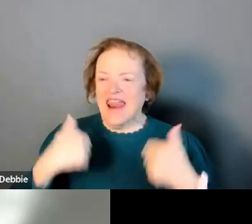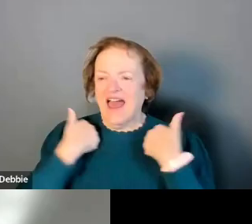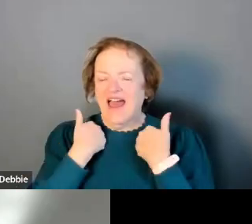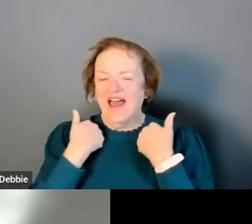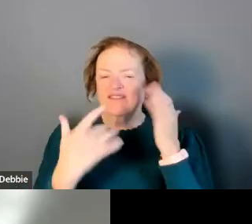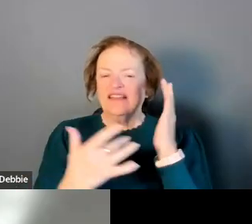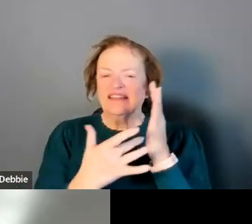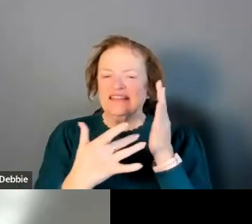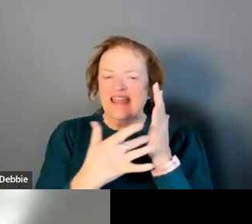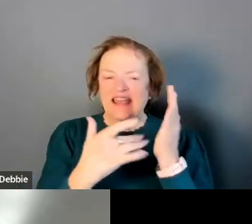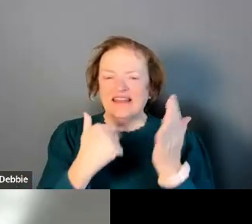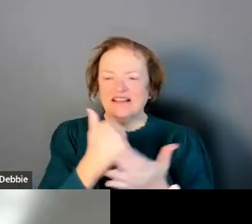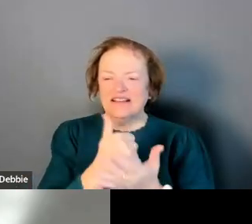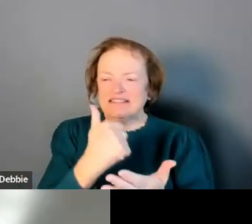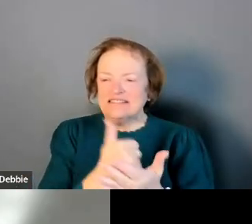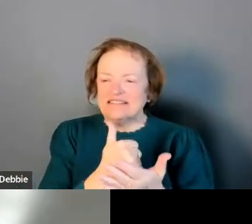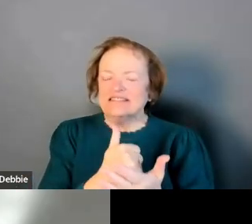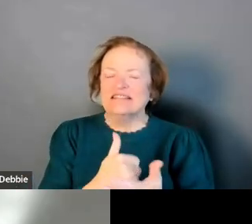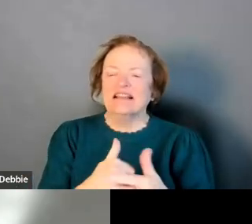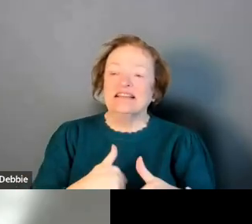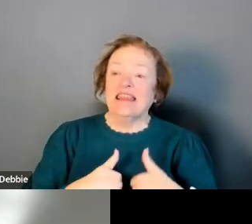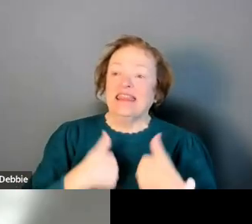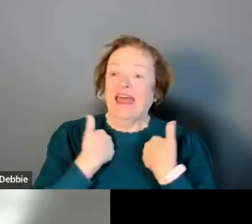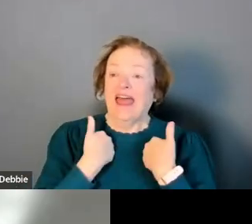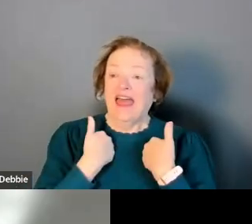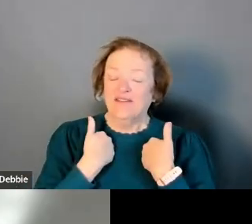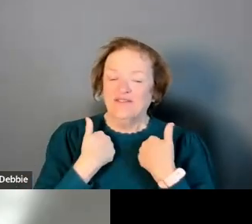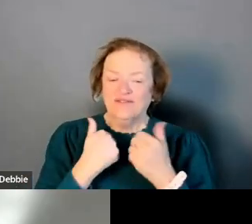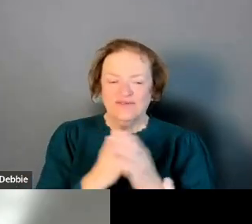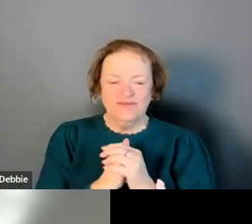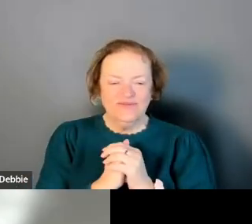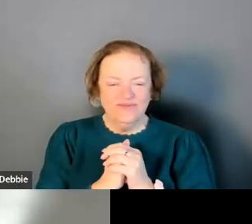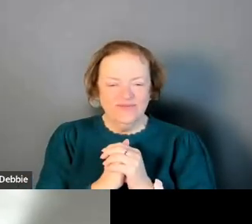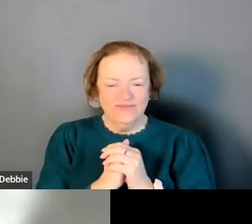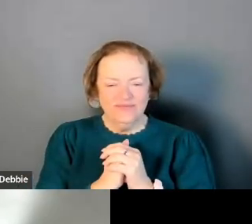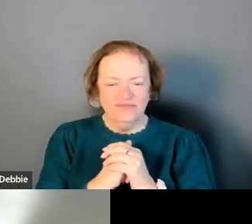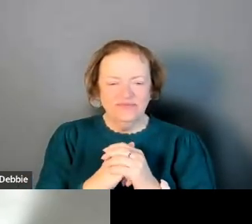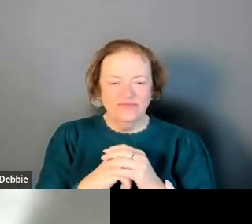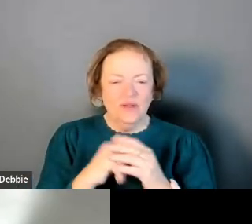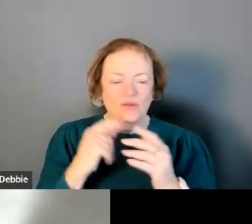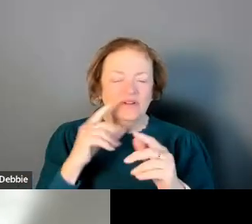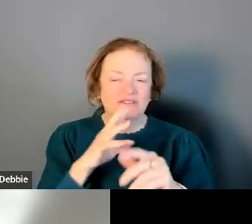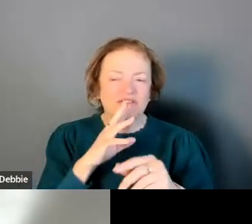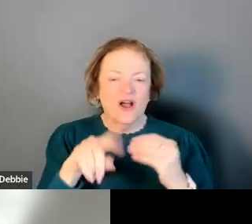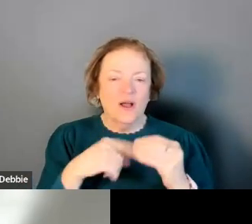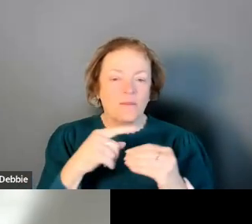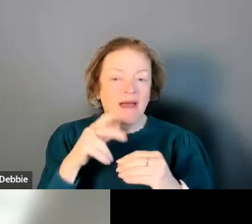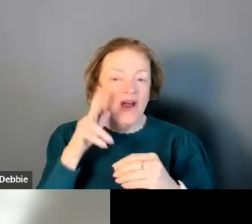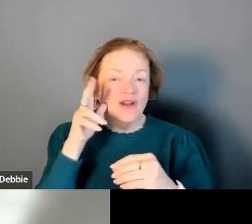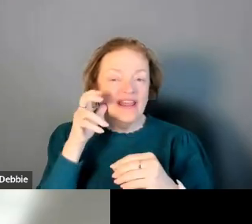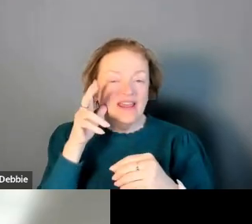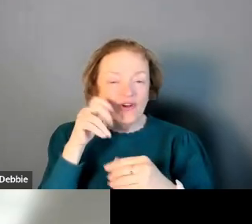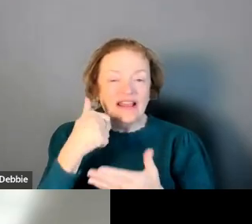Today, we are going to be talking about hearing assistive technology. It's going to be a fun time, y'all. It's going to be fun, yes.